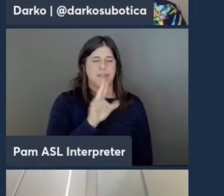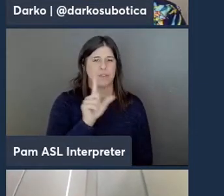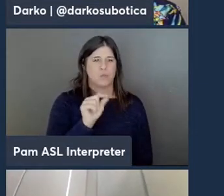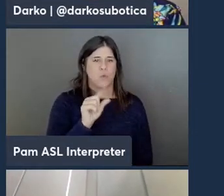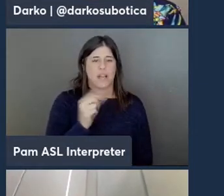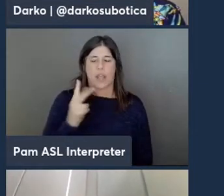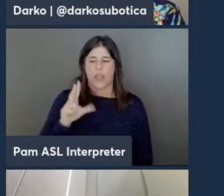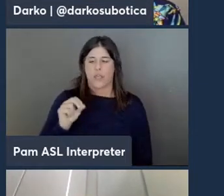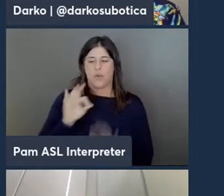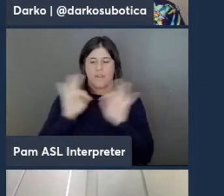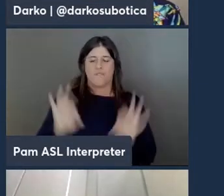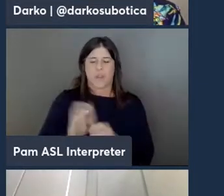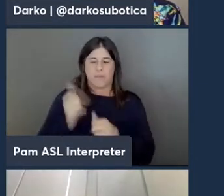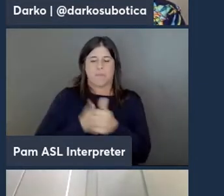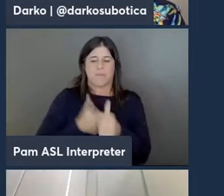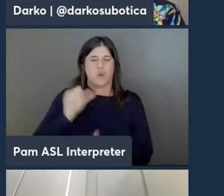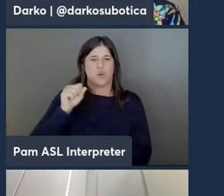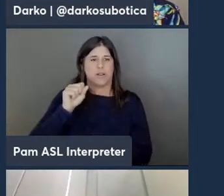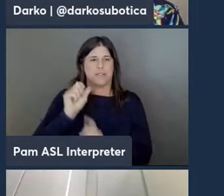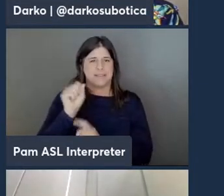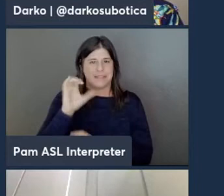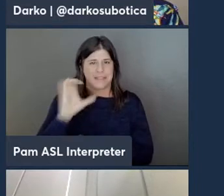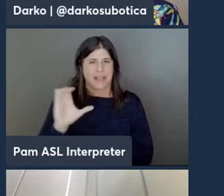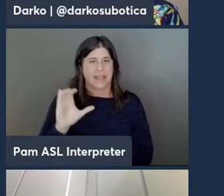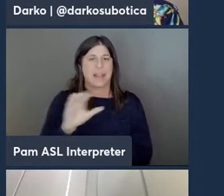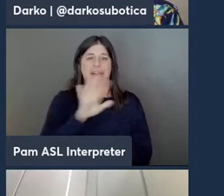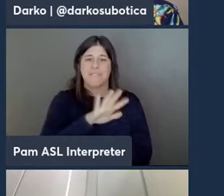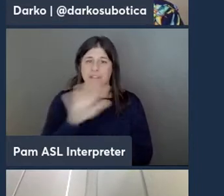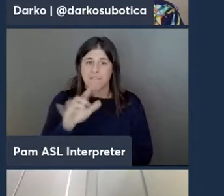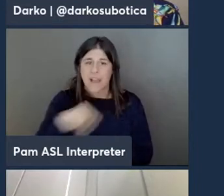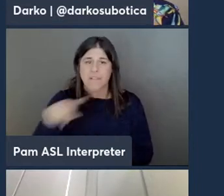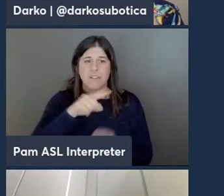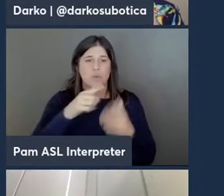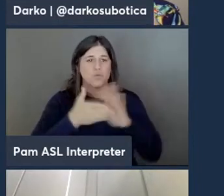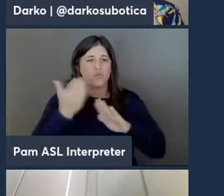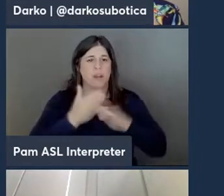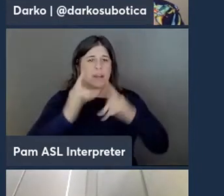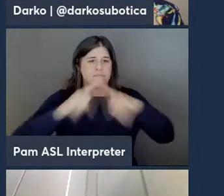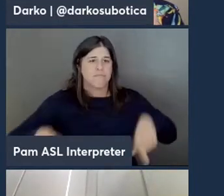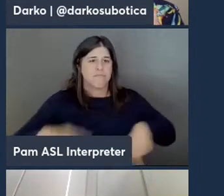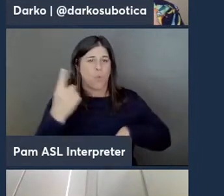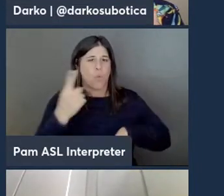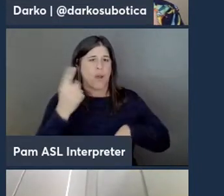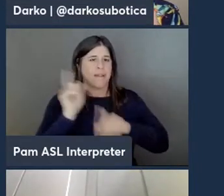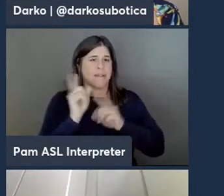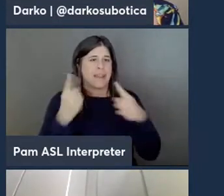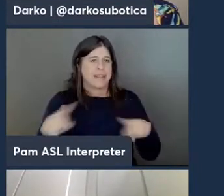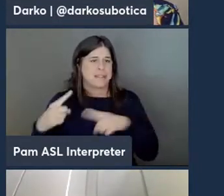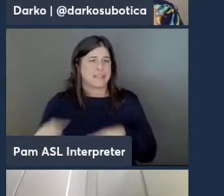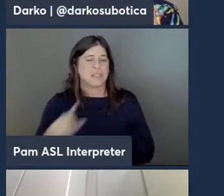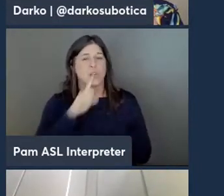And we have 55 of those running on a single instance. So really to the point that Christian was talking about